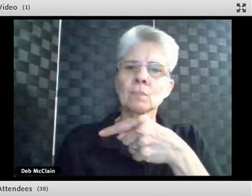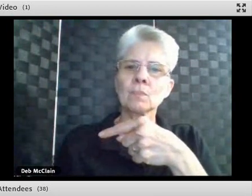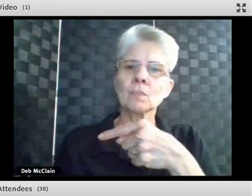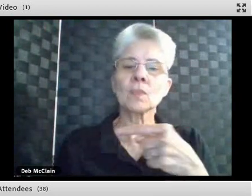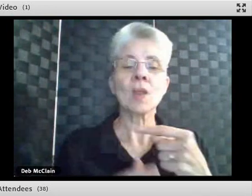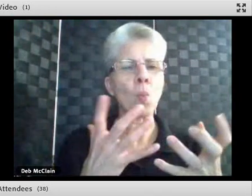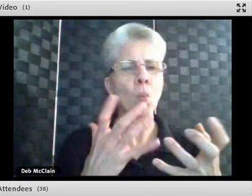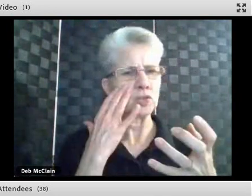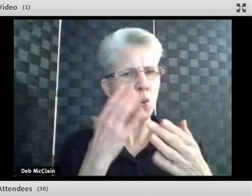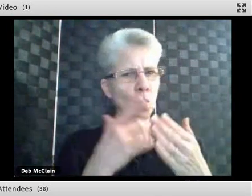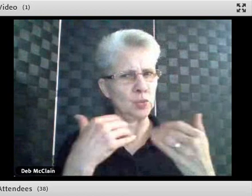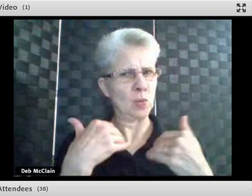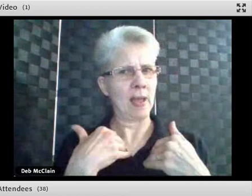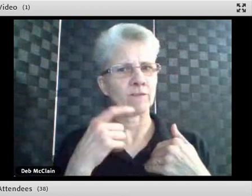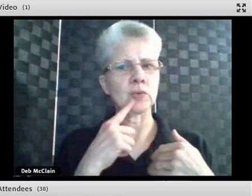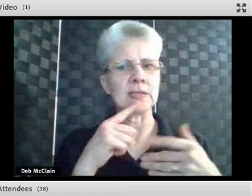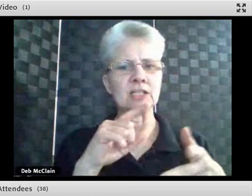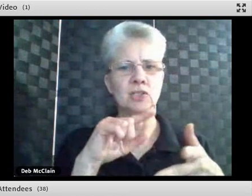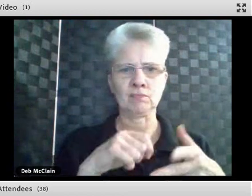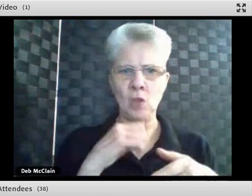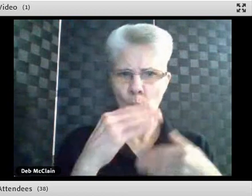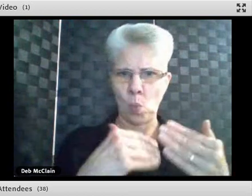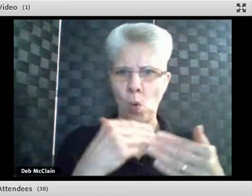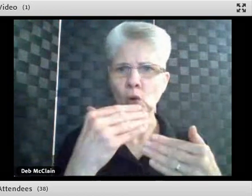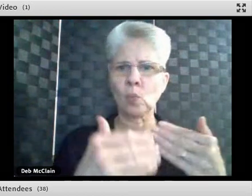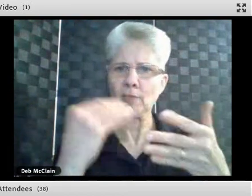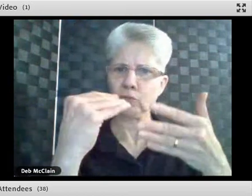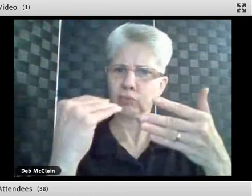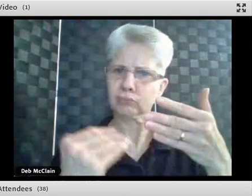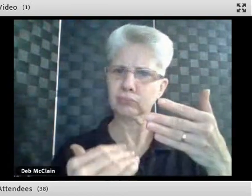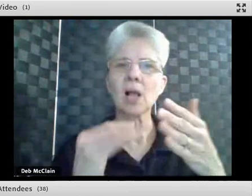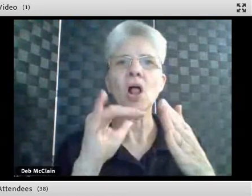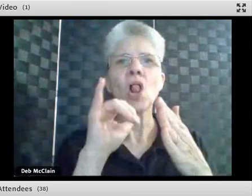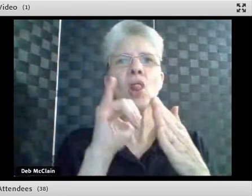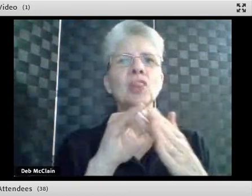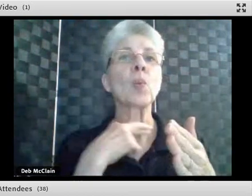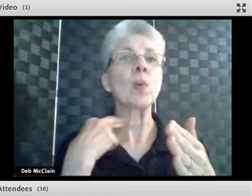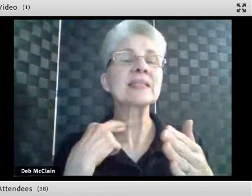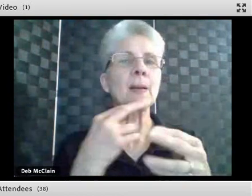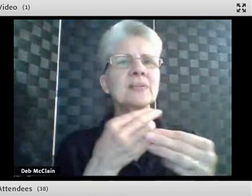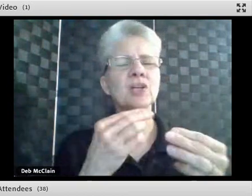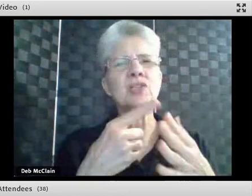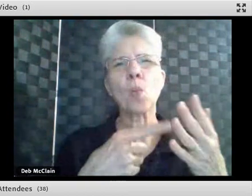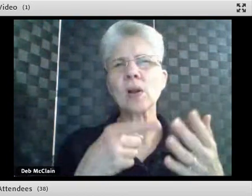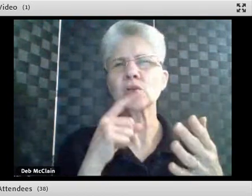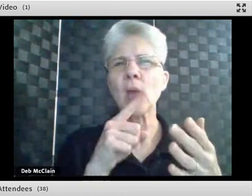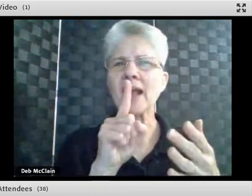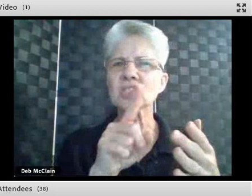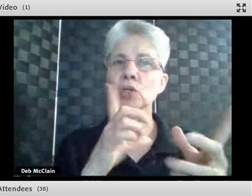So once you know what you have, you need to start working your way through the risks of those materials, and what on Earth are you actually going to do